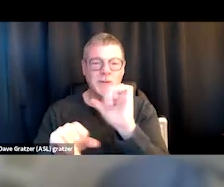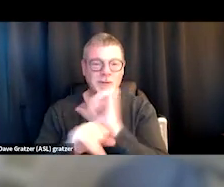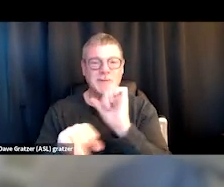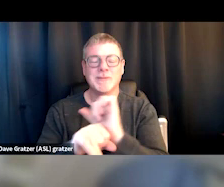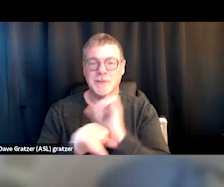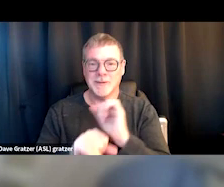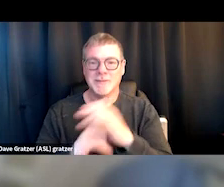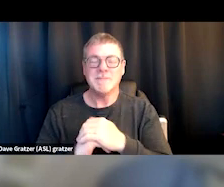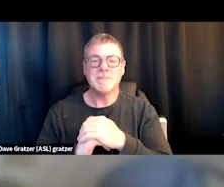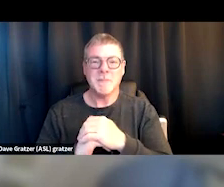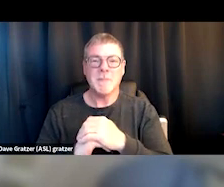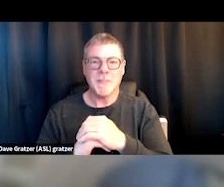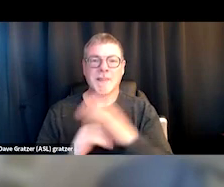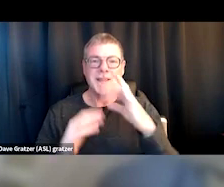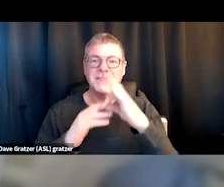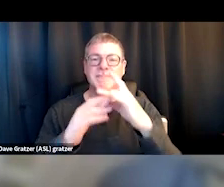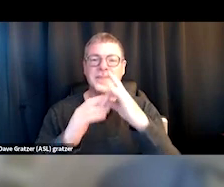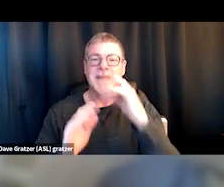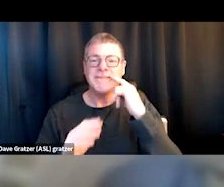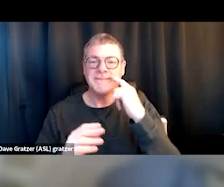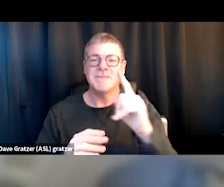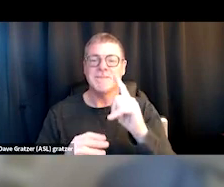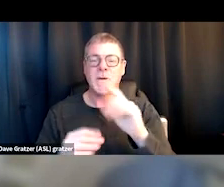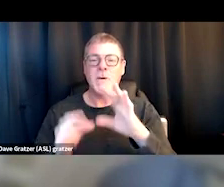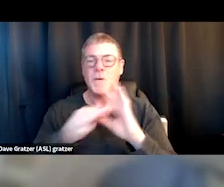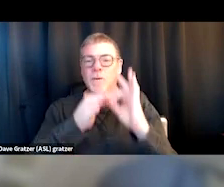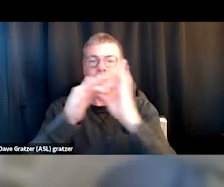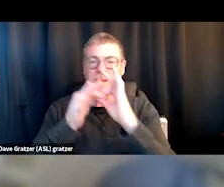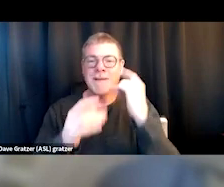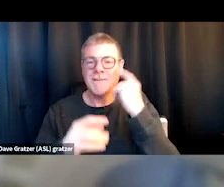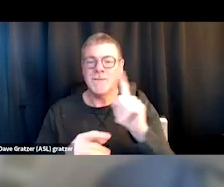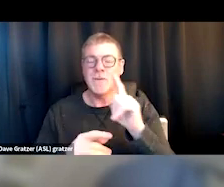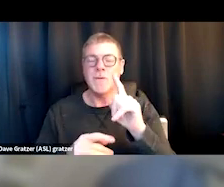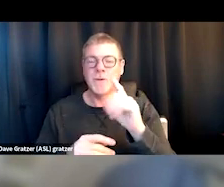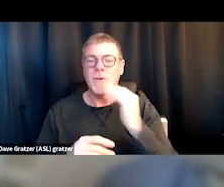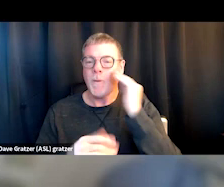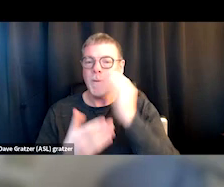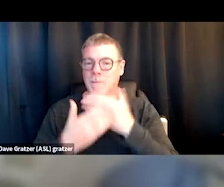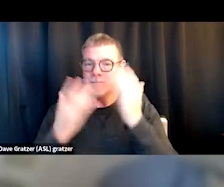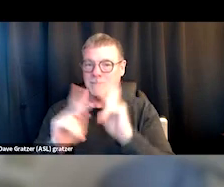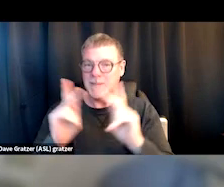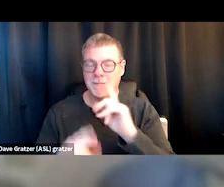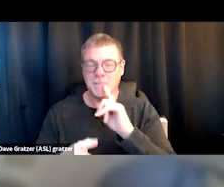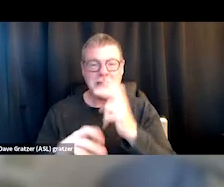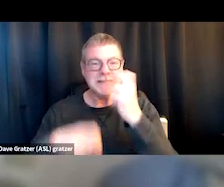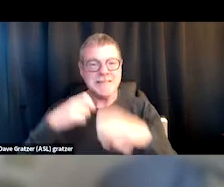leading the National Coalition for the Homeless through some really rough waters this month and into the future.